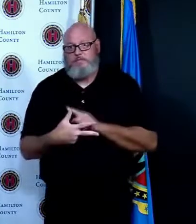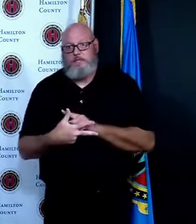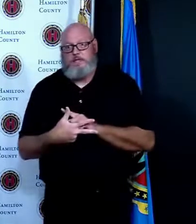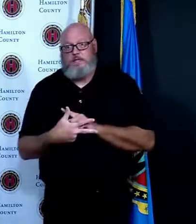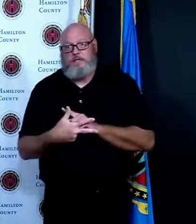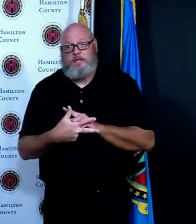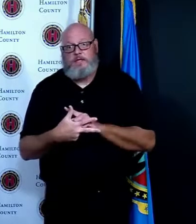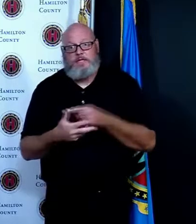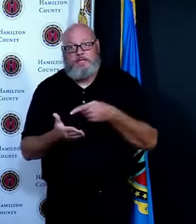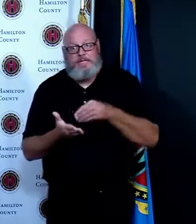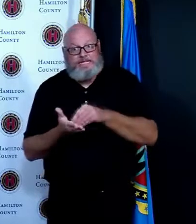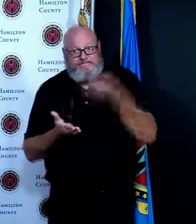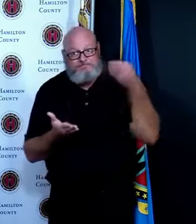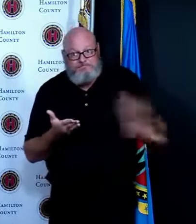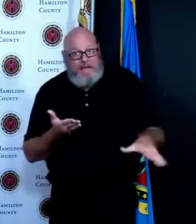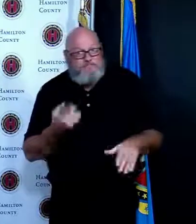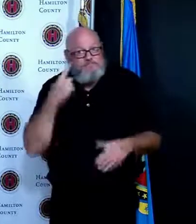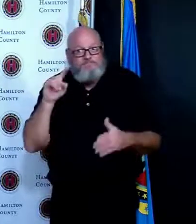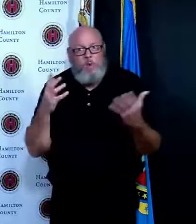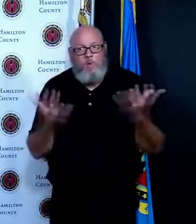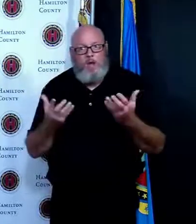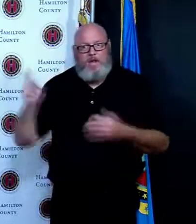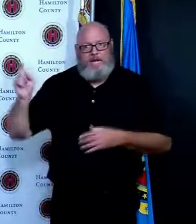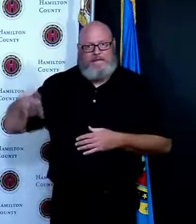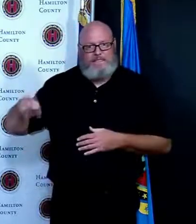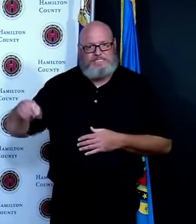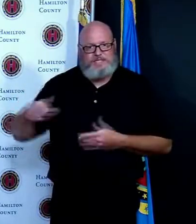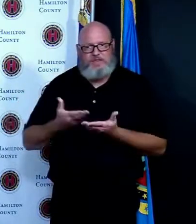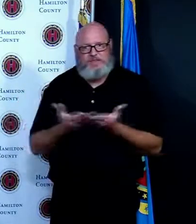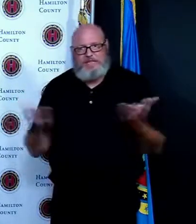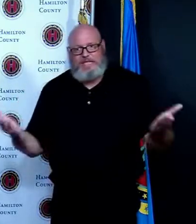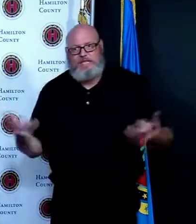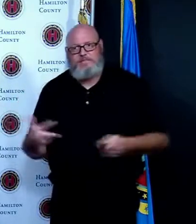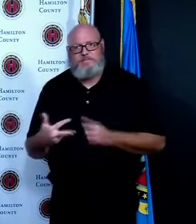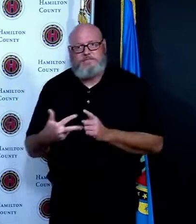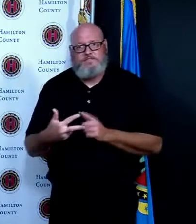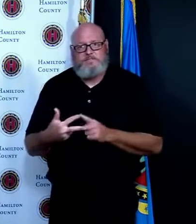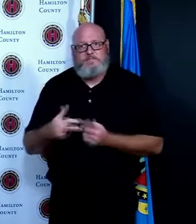was it already allocated in your most recently approved budget and as Commissioner Driehaus